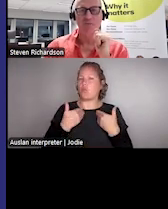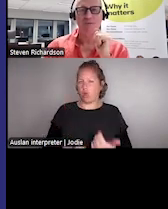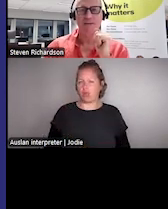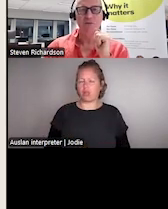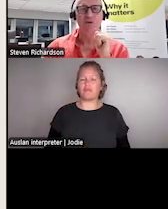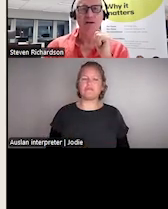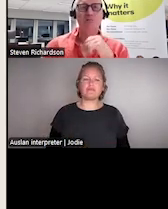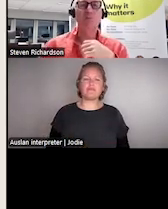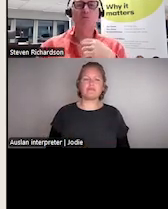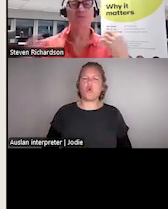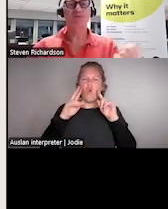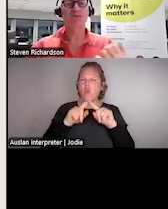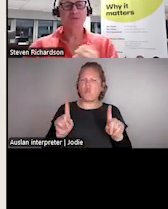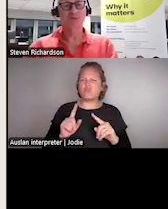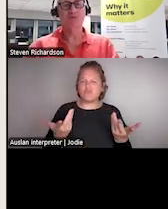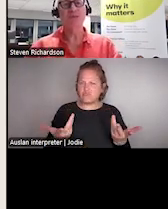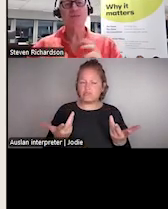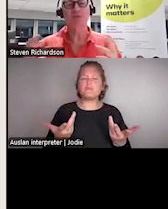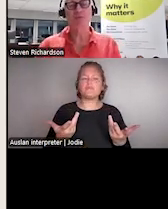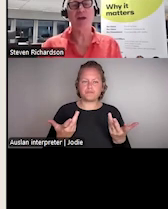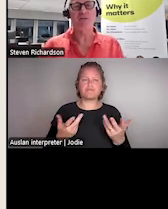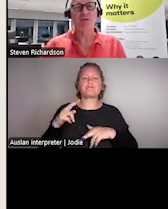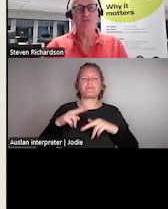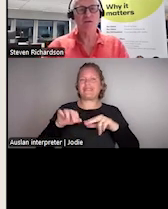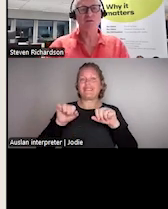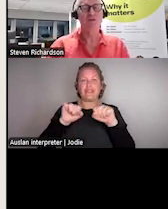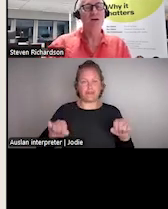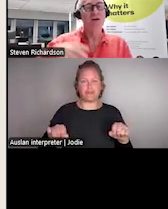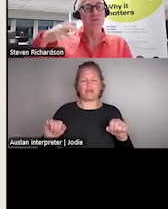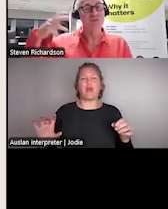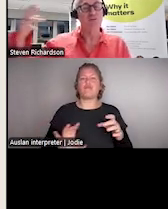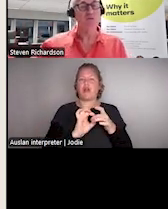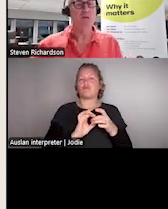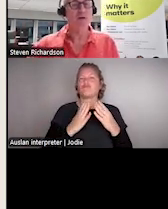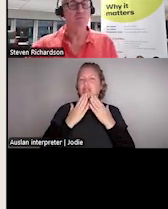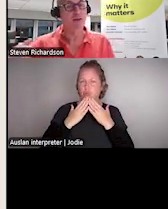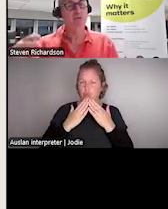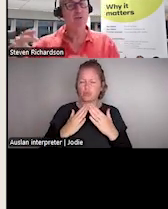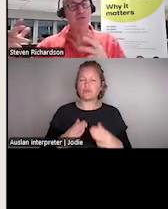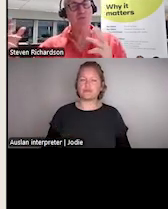What is it look like? Build systems around gratitude. This is also.. Relates back to